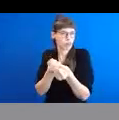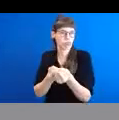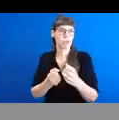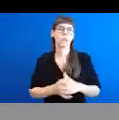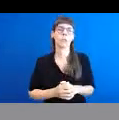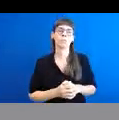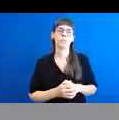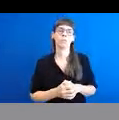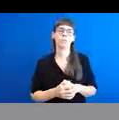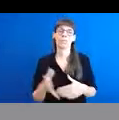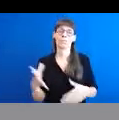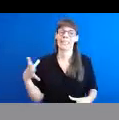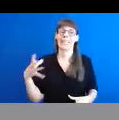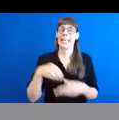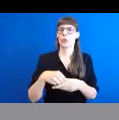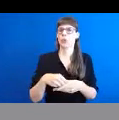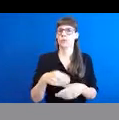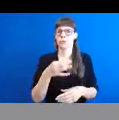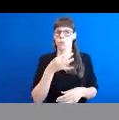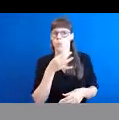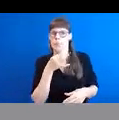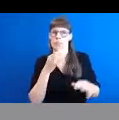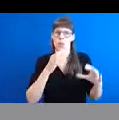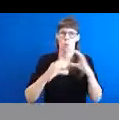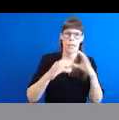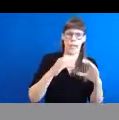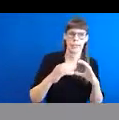providing inclusive mental health and psychosocial